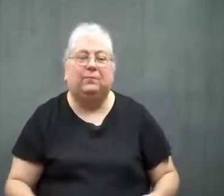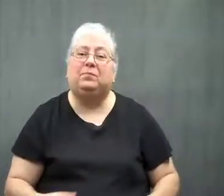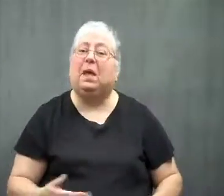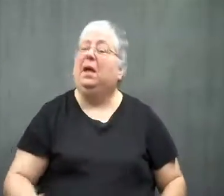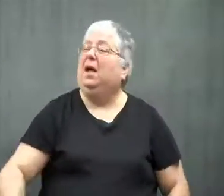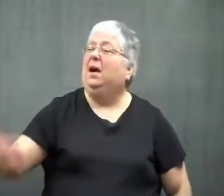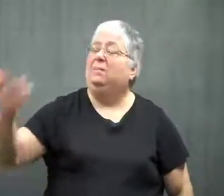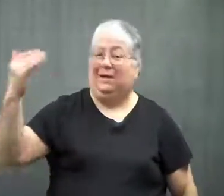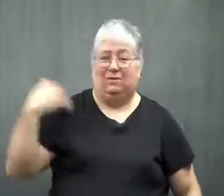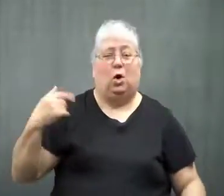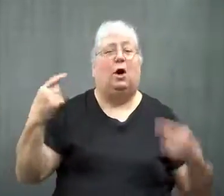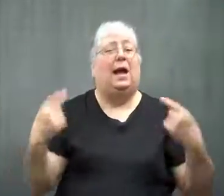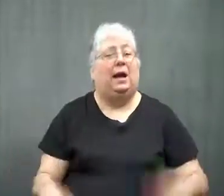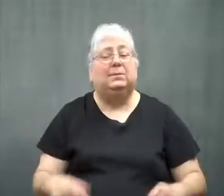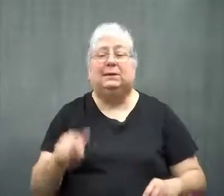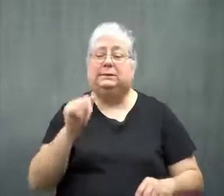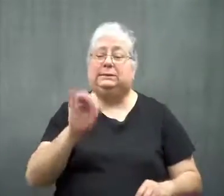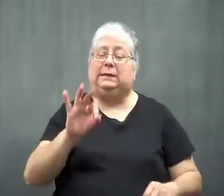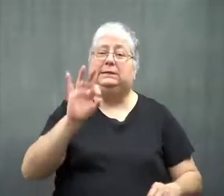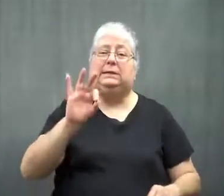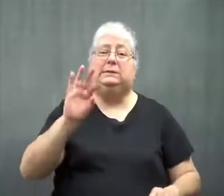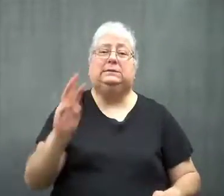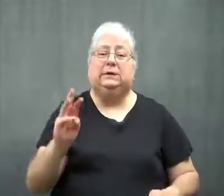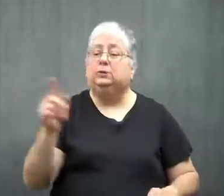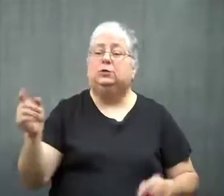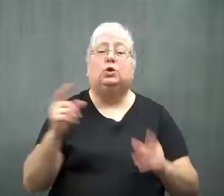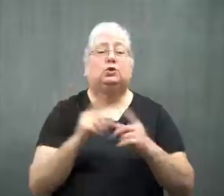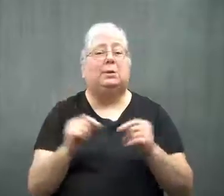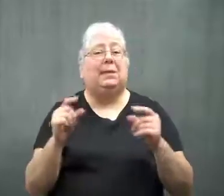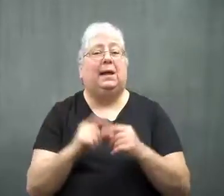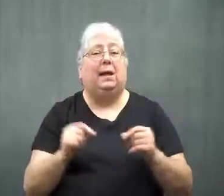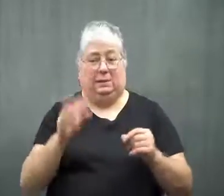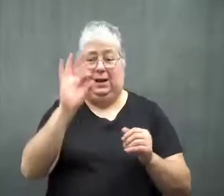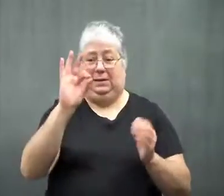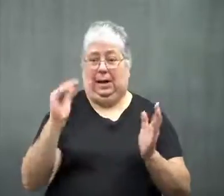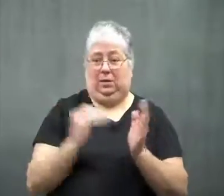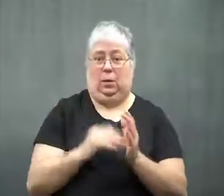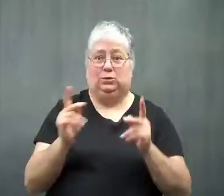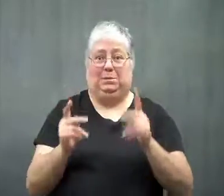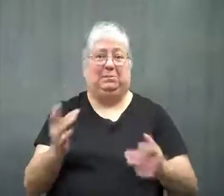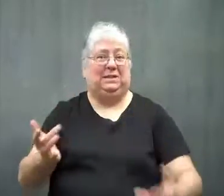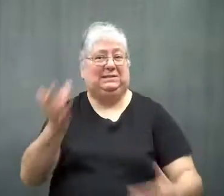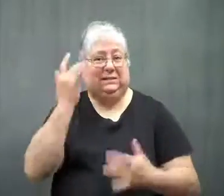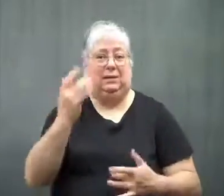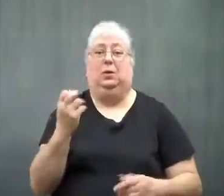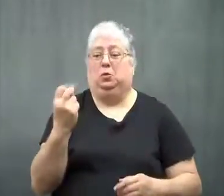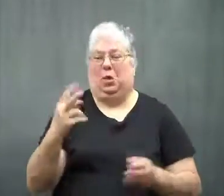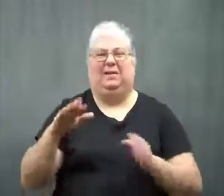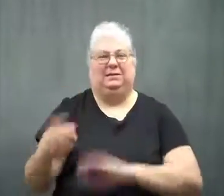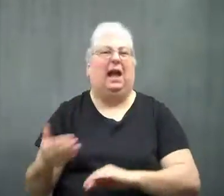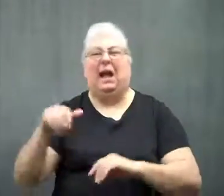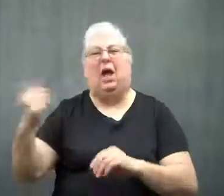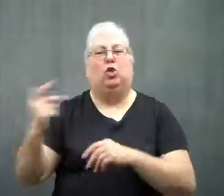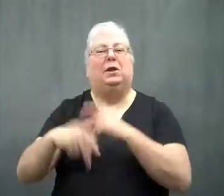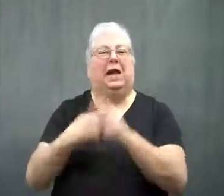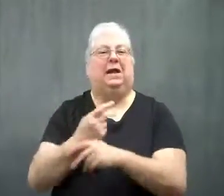Japan had an outbreak of another kind of E-coli in 1996. 9000 were sickened and 12 died.